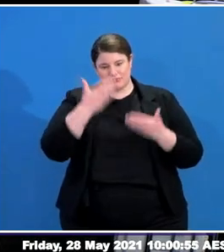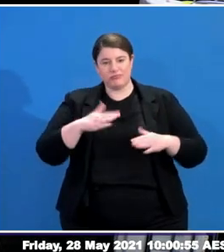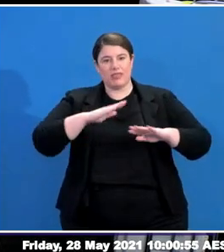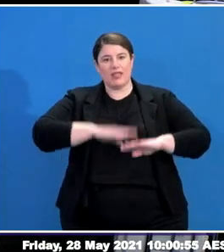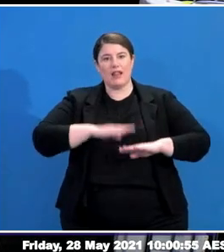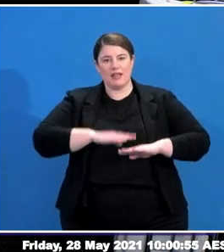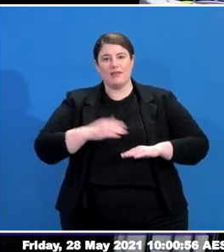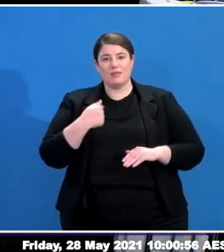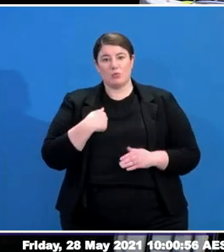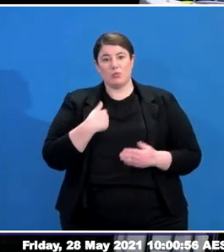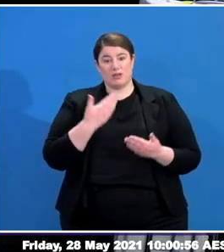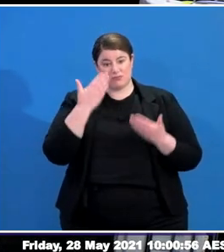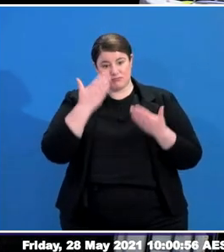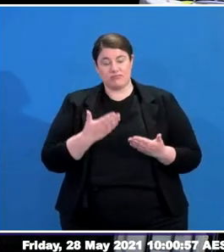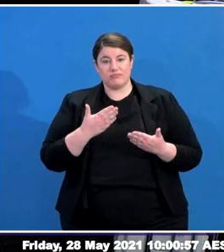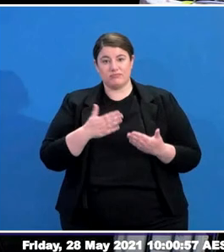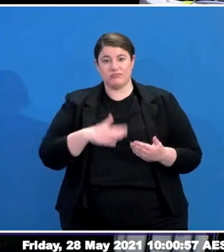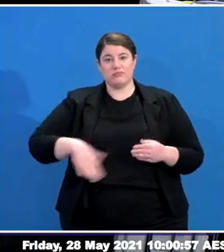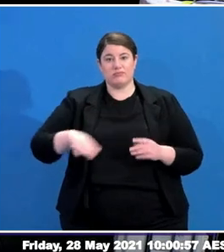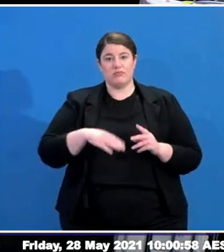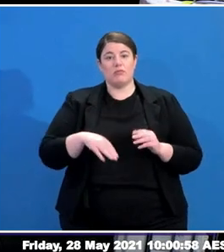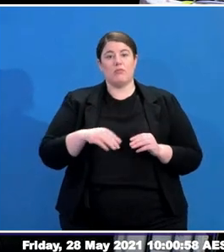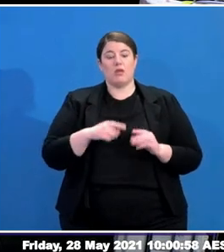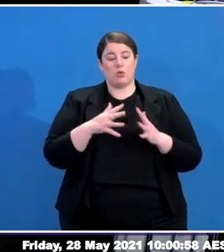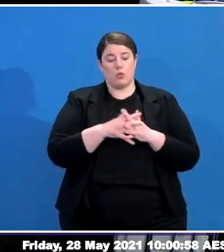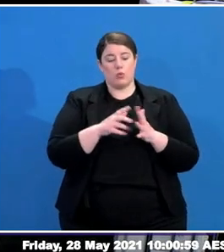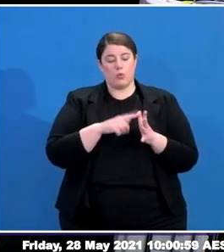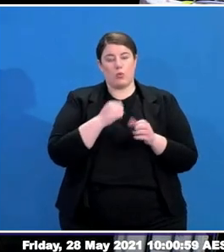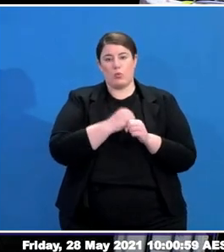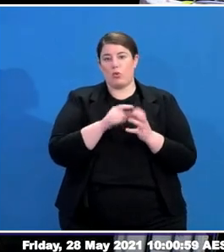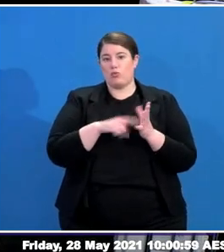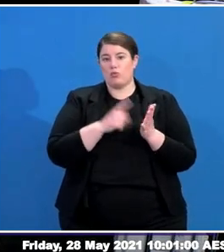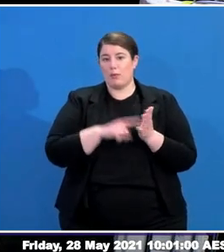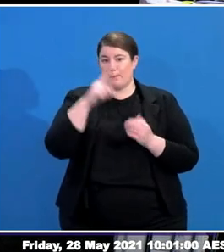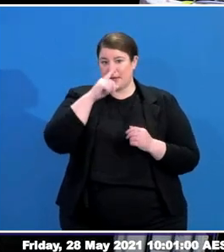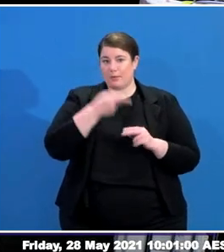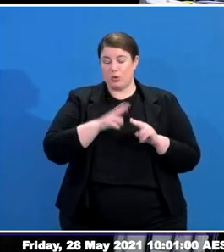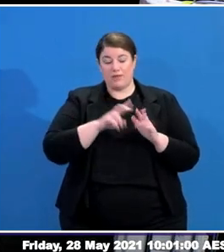We wish to acknowledge the Wangal people of the Eora Nation, the traditional